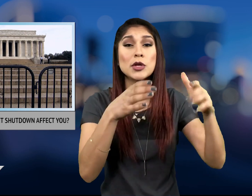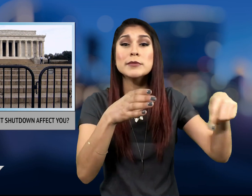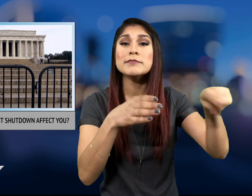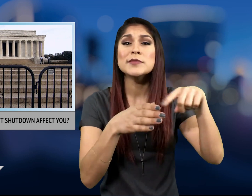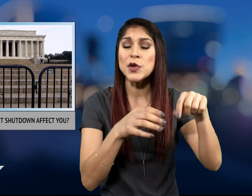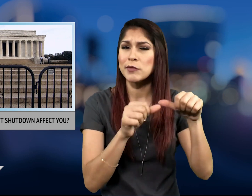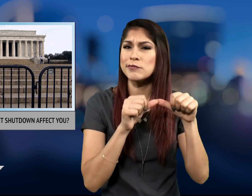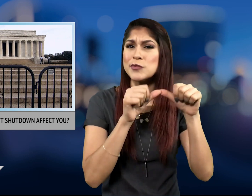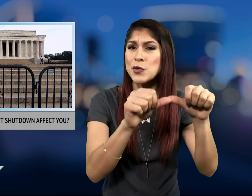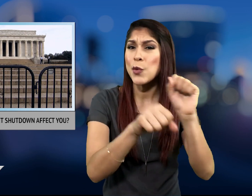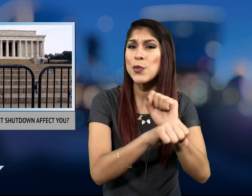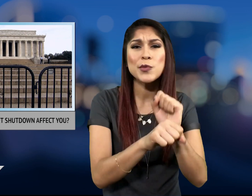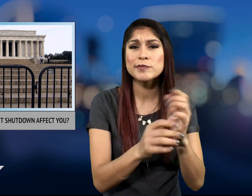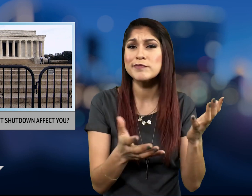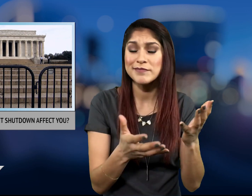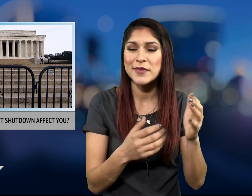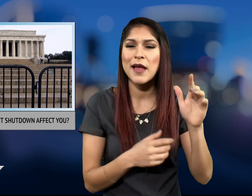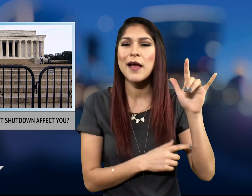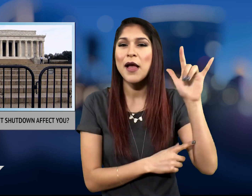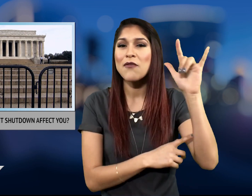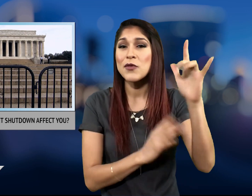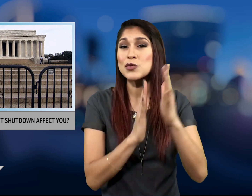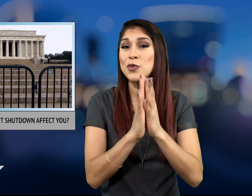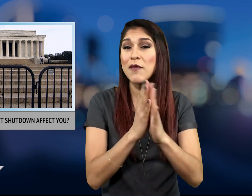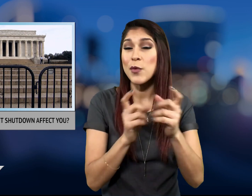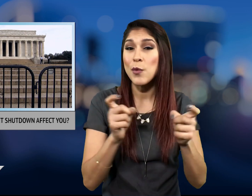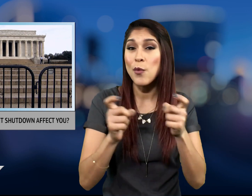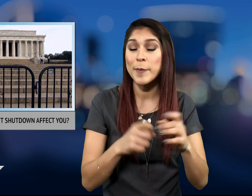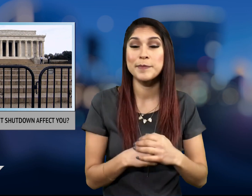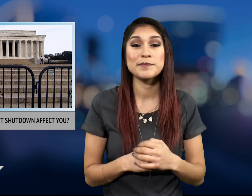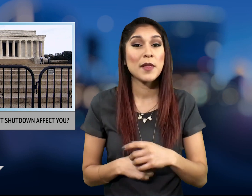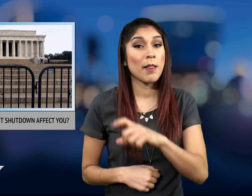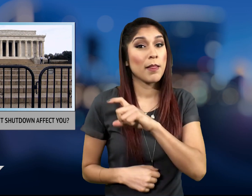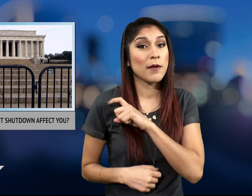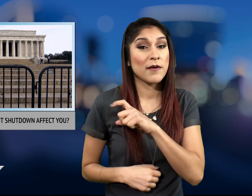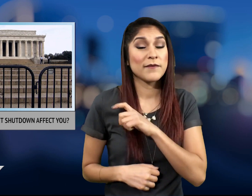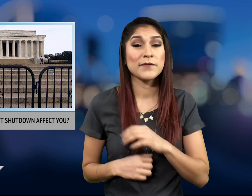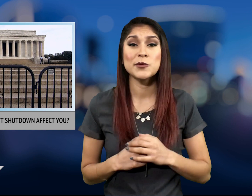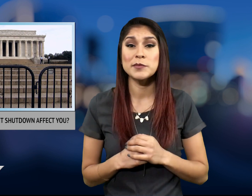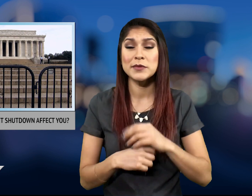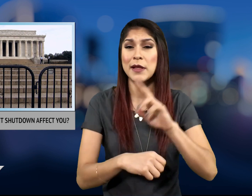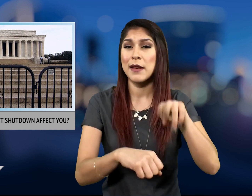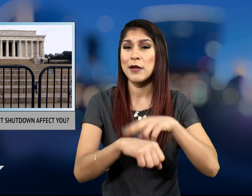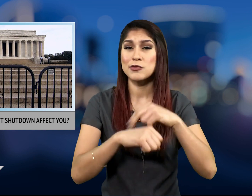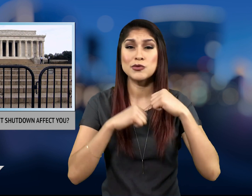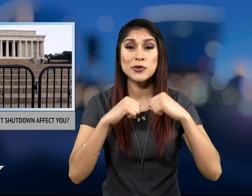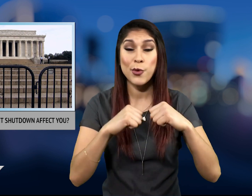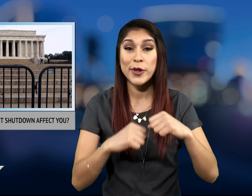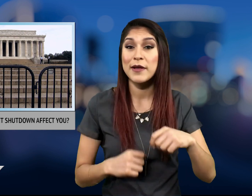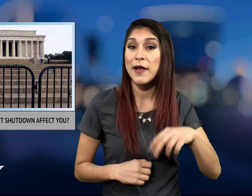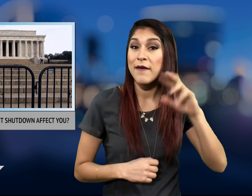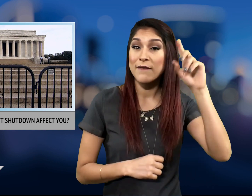Those deemed essential will still work: air-traffic controllers, law enforcement, national security